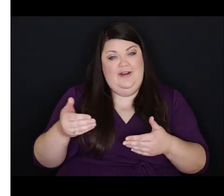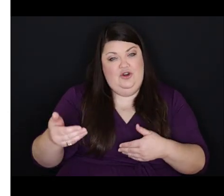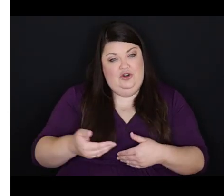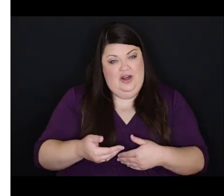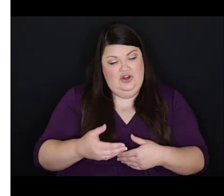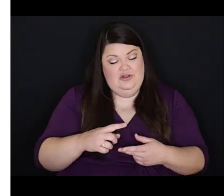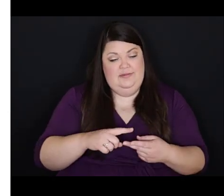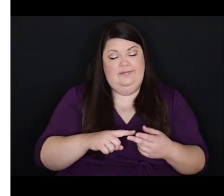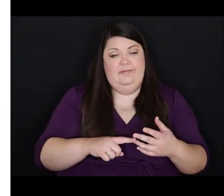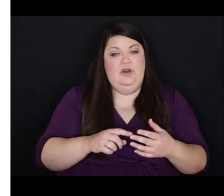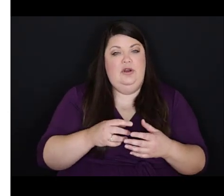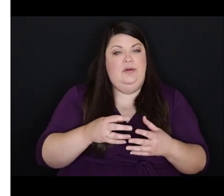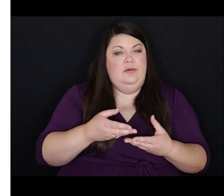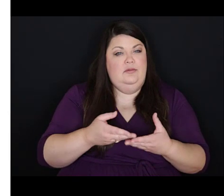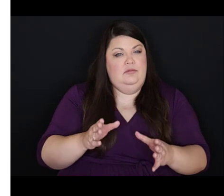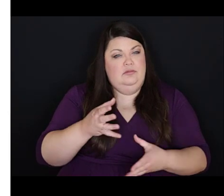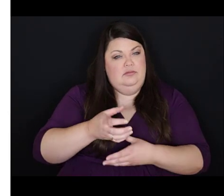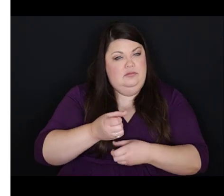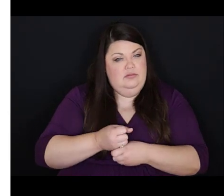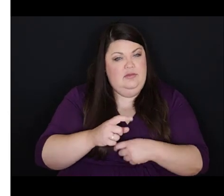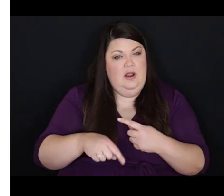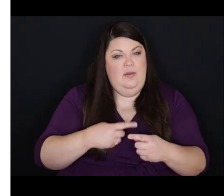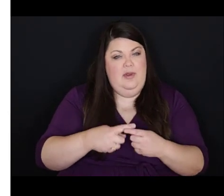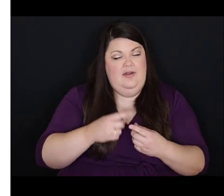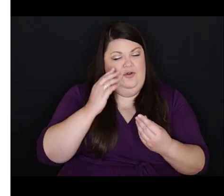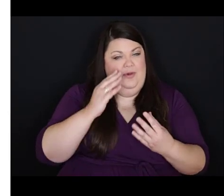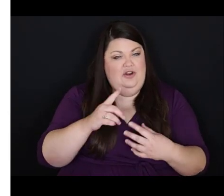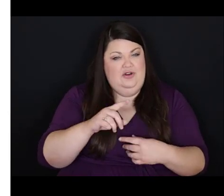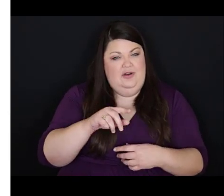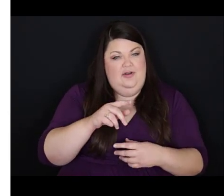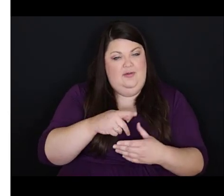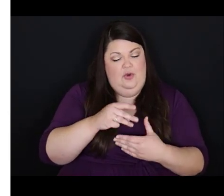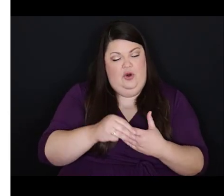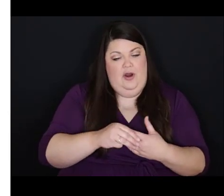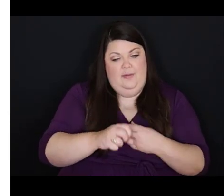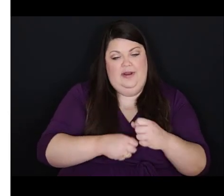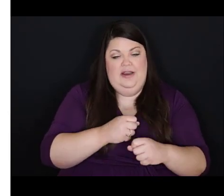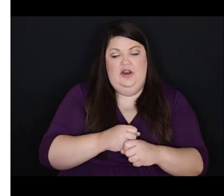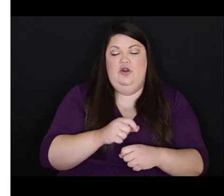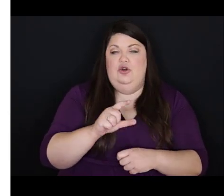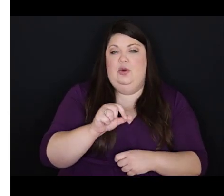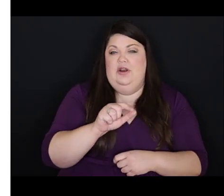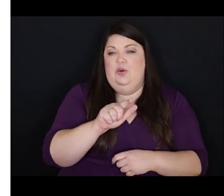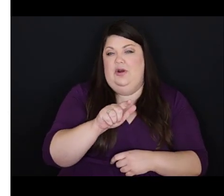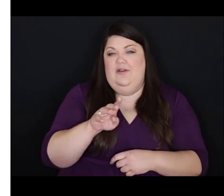of information related to Program Year (PY) 2024 State Plan submission training and guidance;